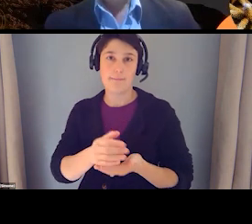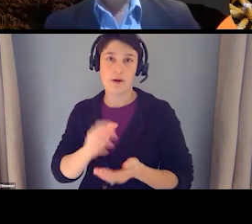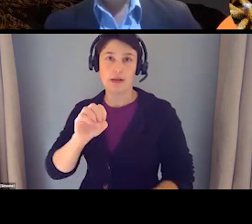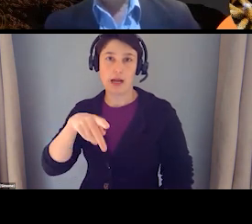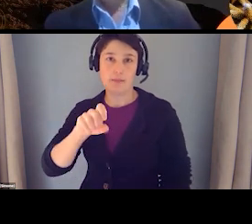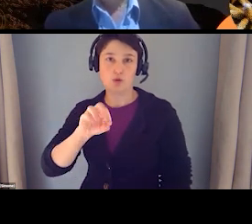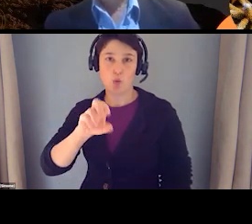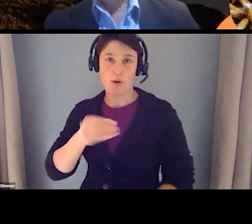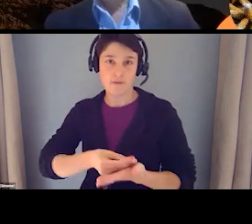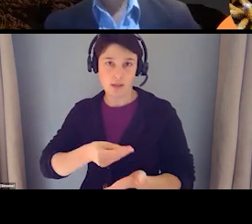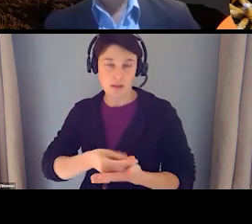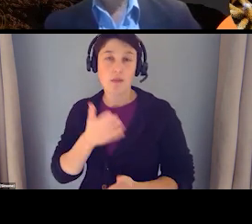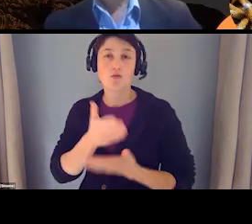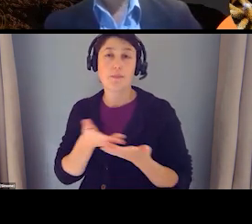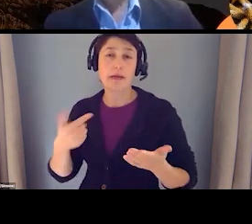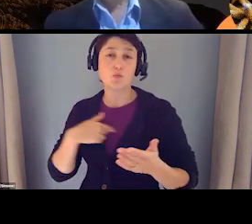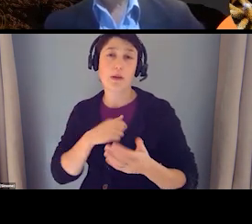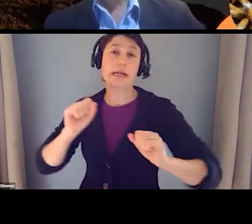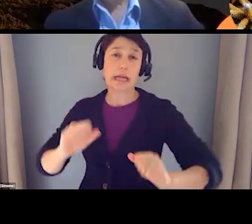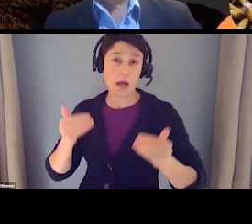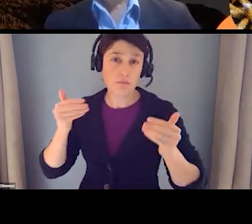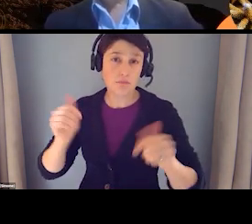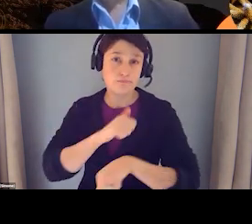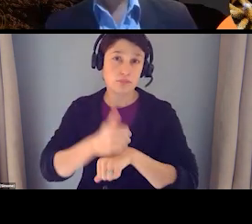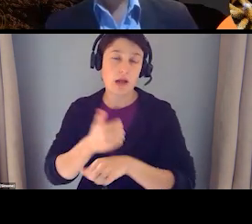And again, I would tell you to reach out to your program officer and your grants officer